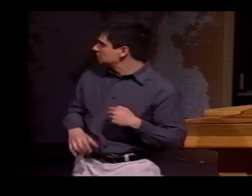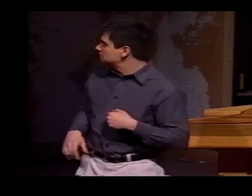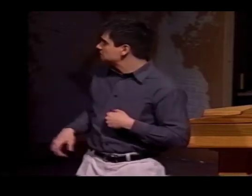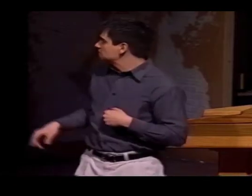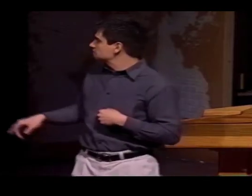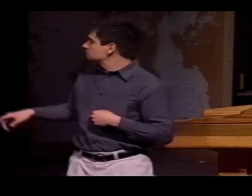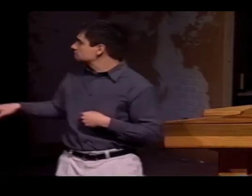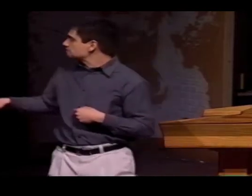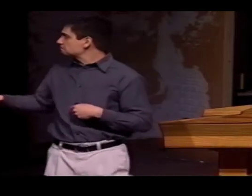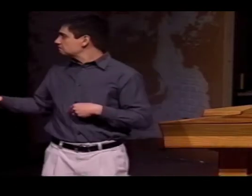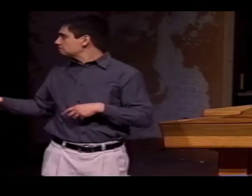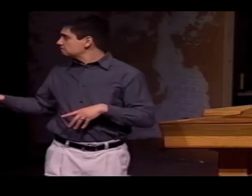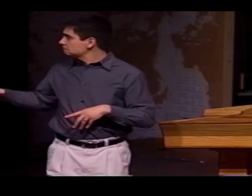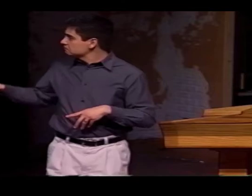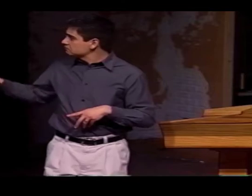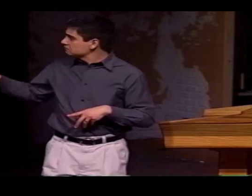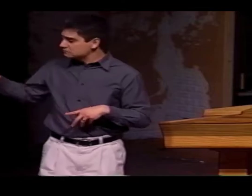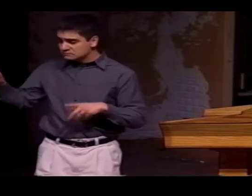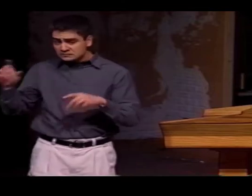THE PLACE OF ARTICULATION.